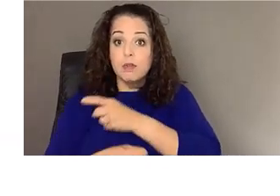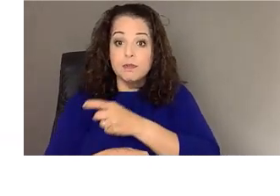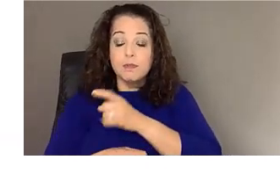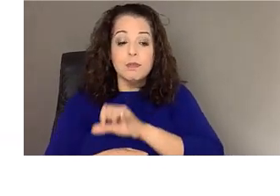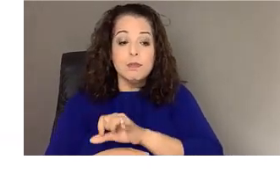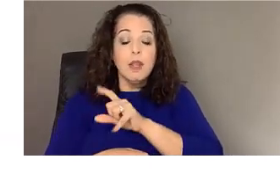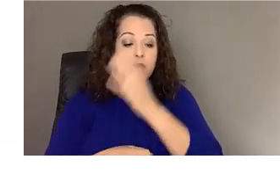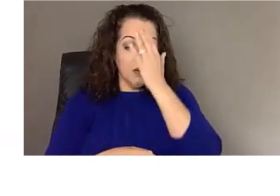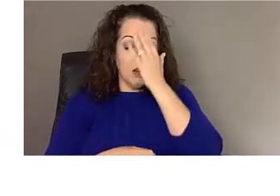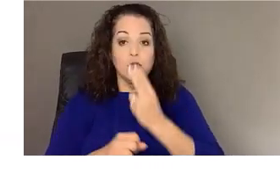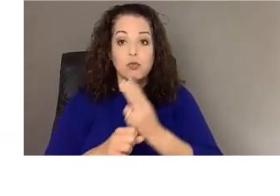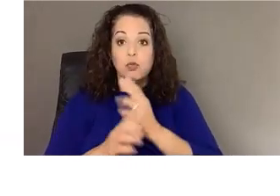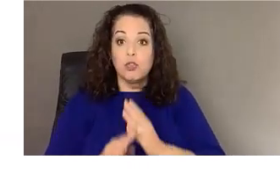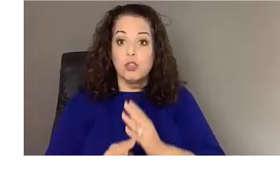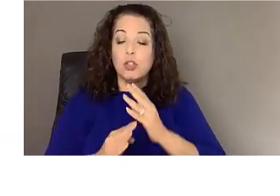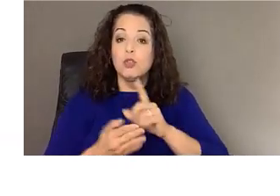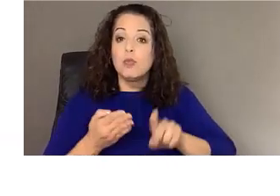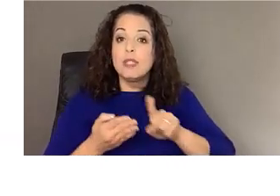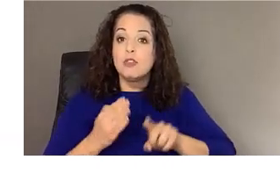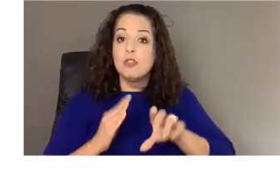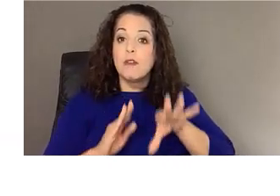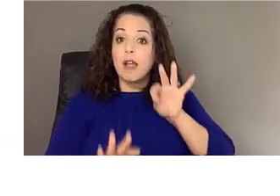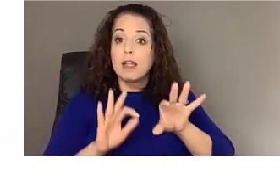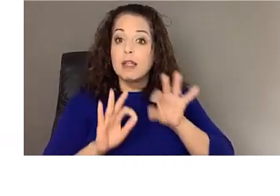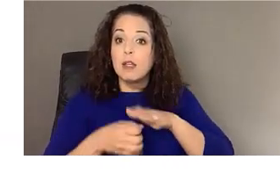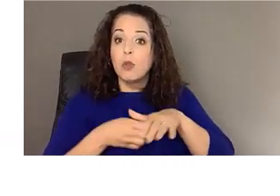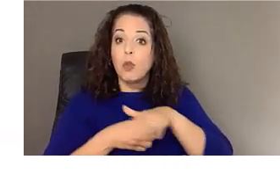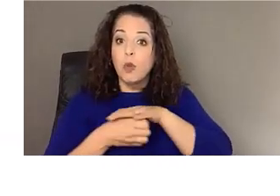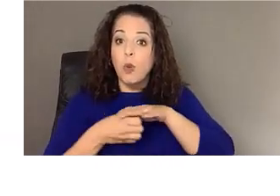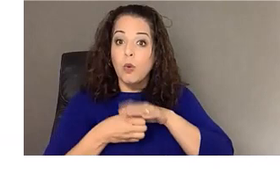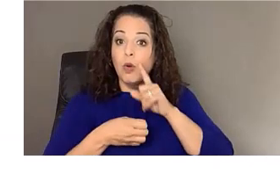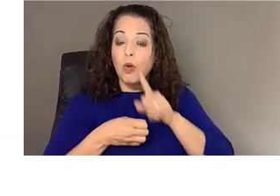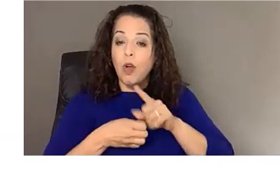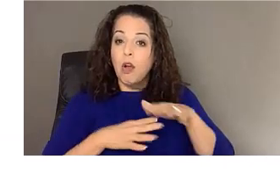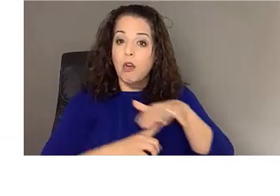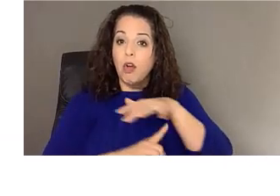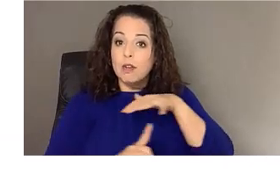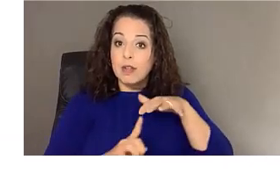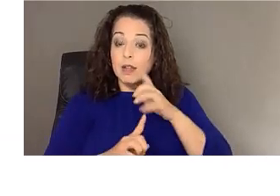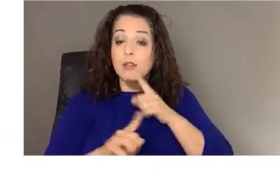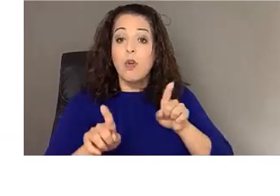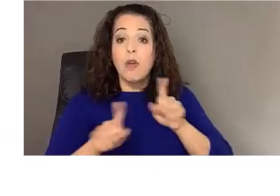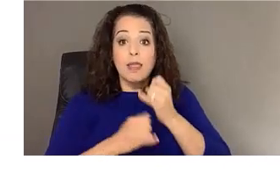findings in the local context. And lastly, they can also work as evaluators.